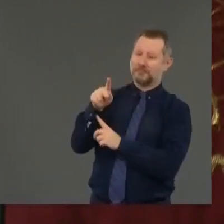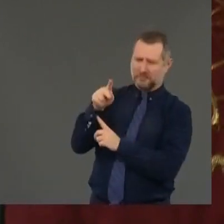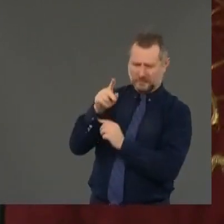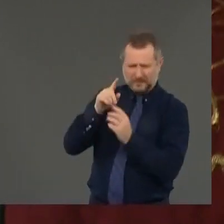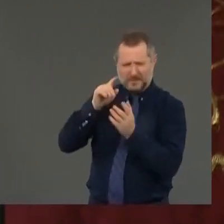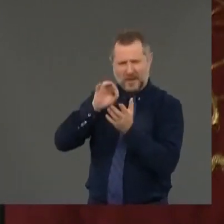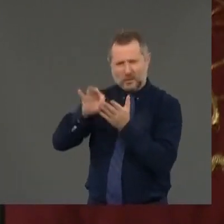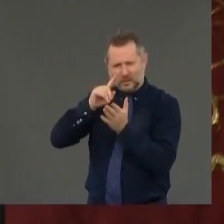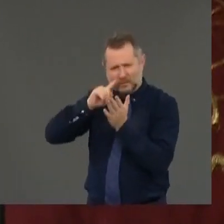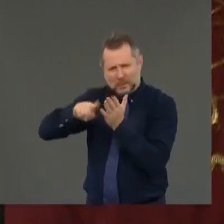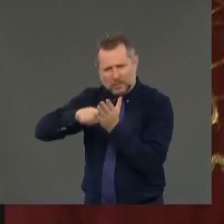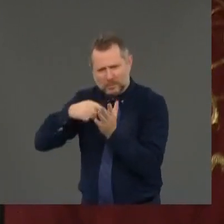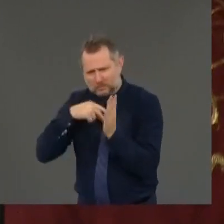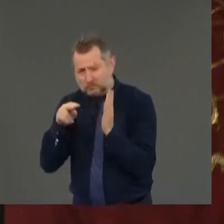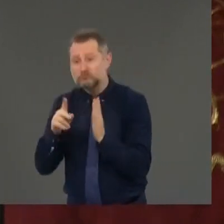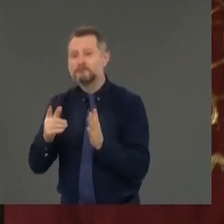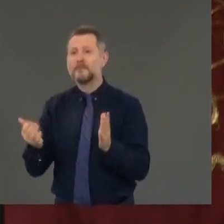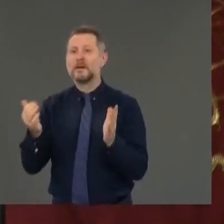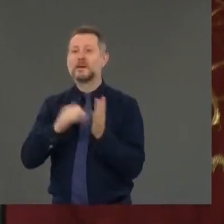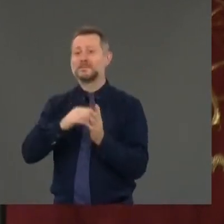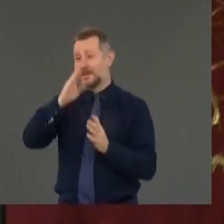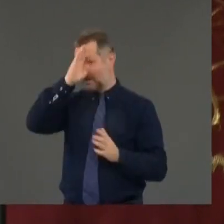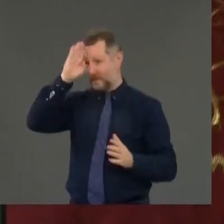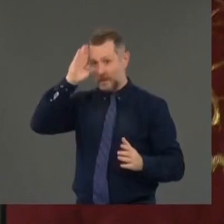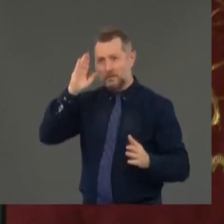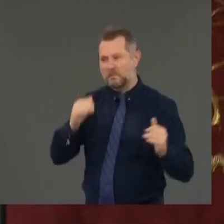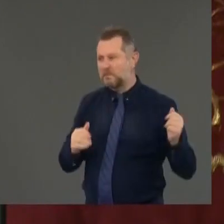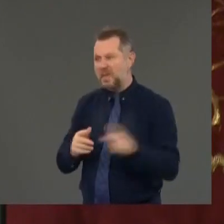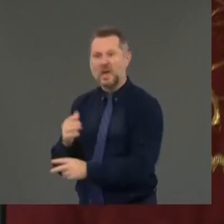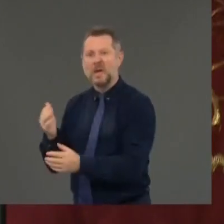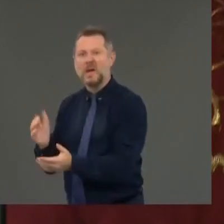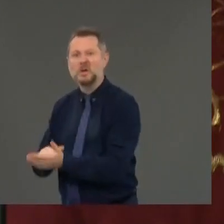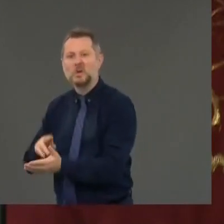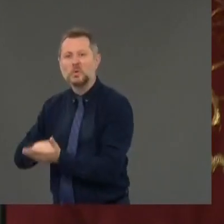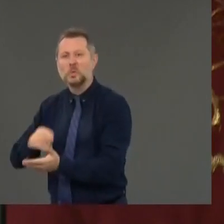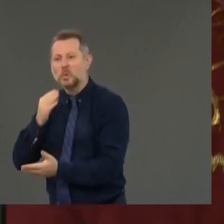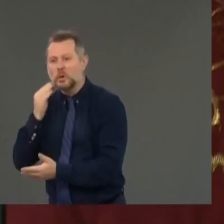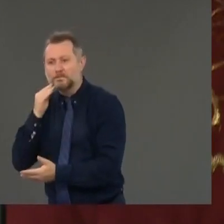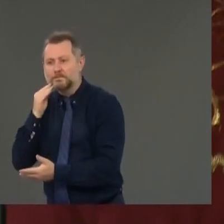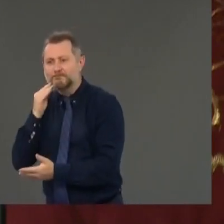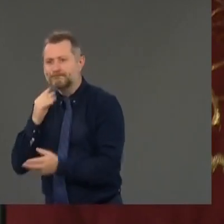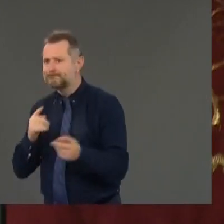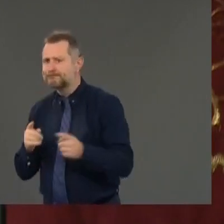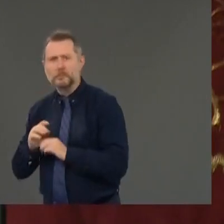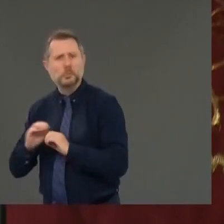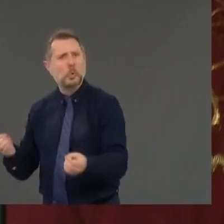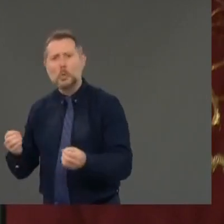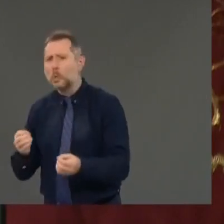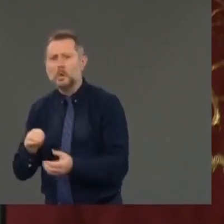CORRELATION BETWEEN THE READMISSIONS AND THE DEATHS. WHICH IS SOMETHING THAT I THINK THE REPORTERS HAVE WORKED AT THE READMISSIONS.